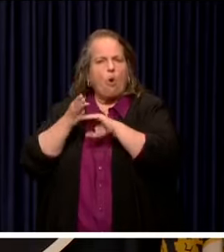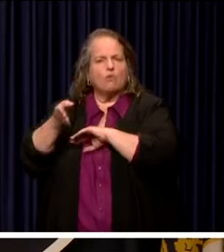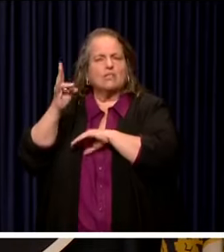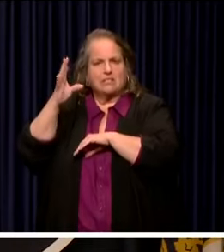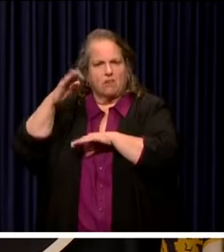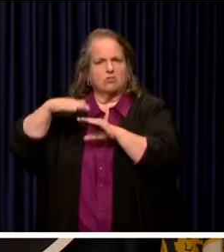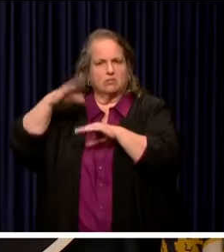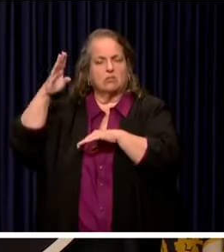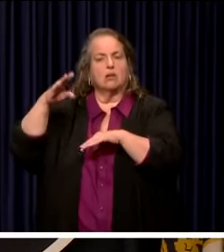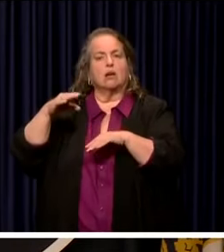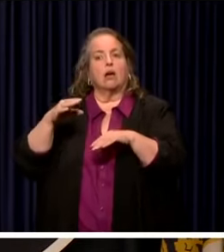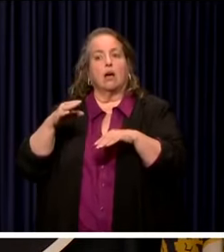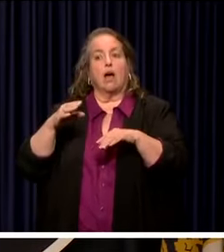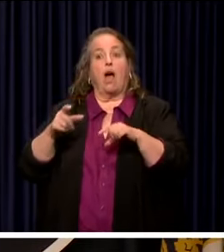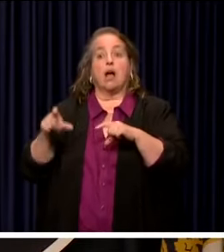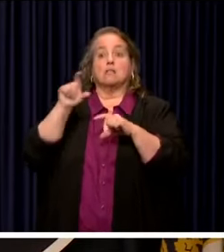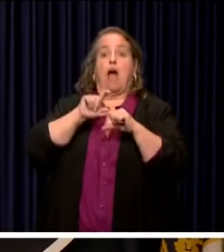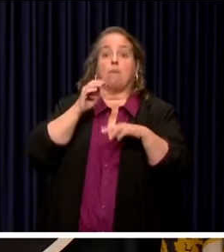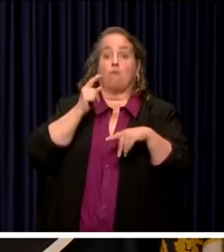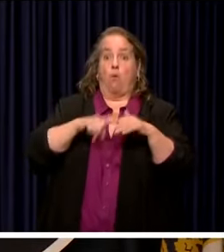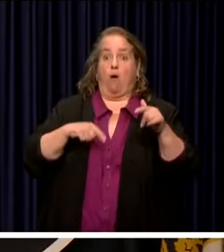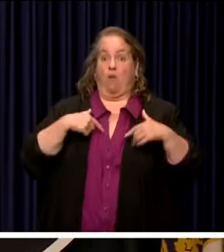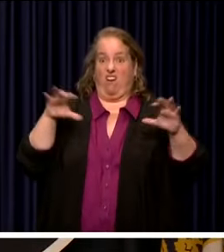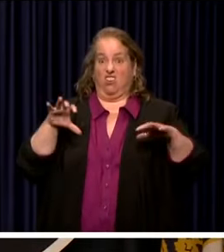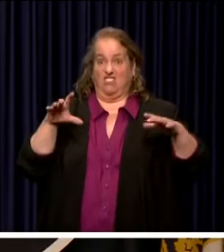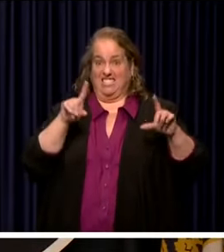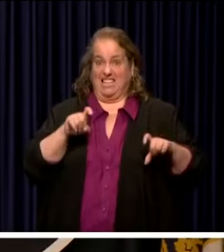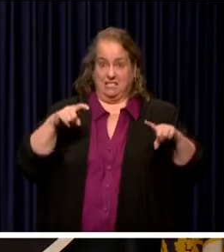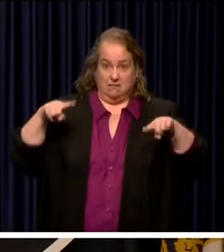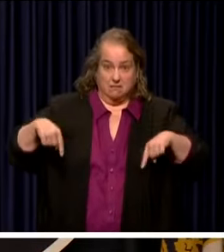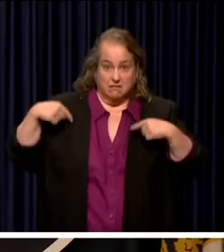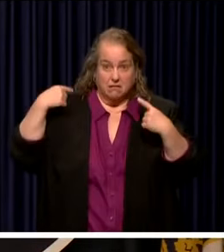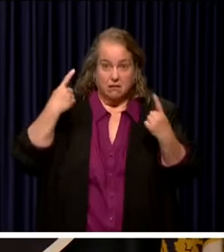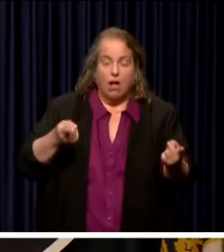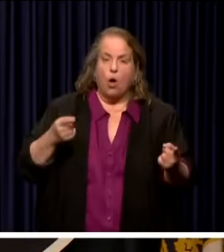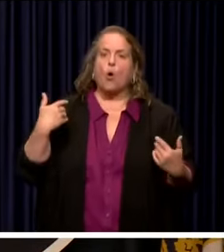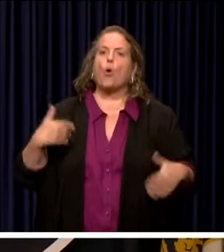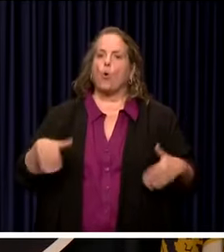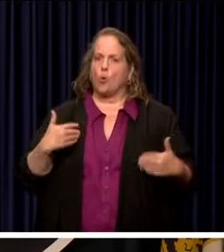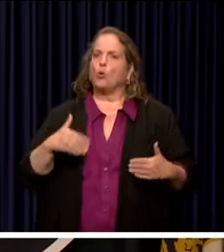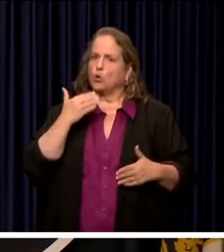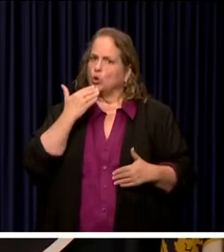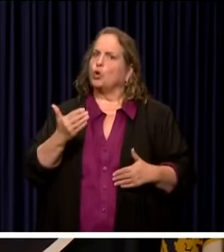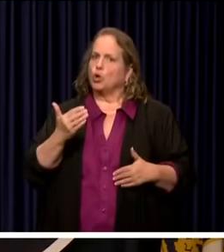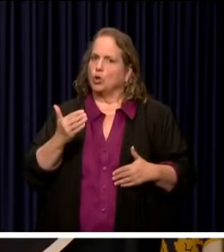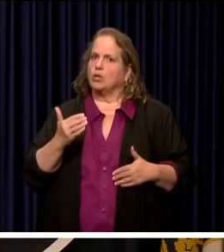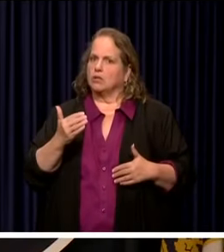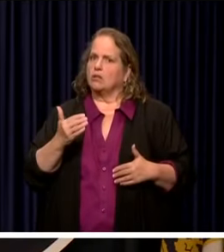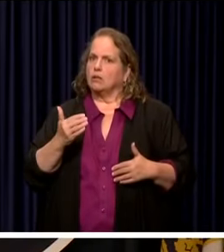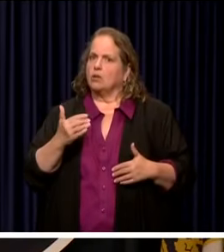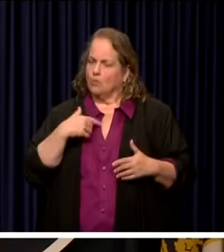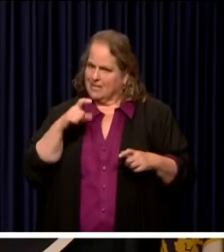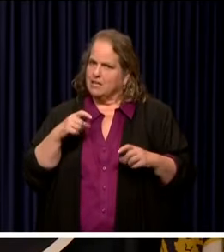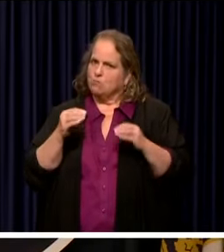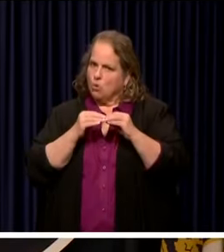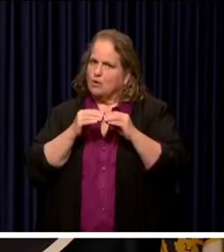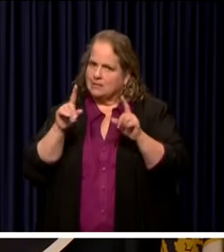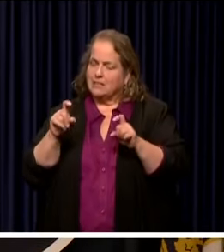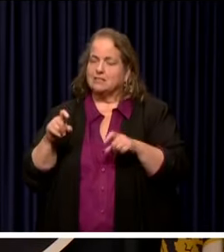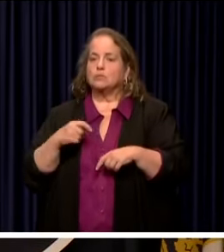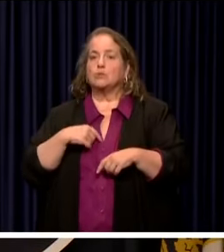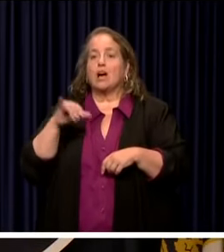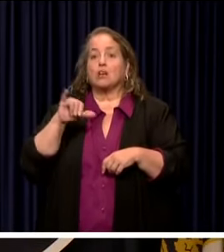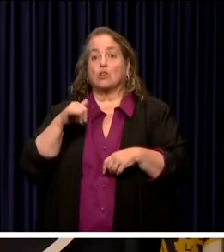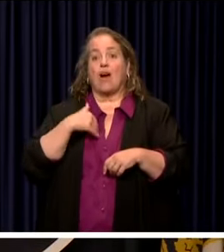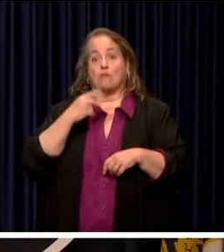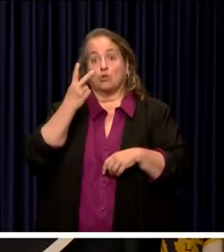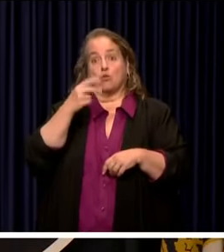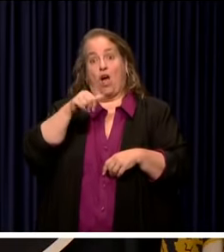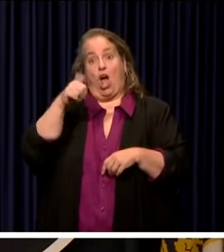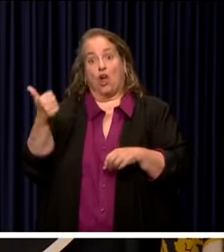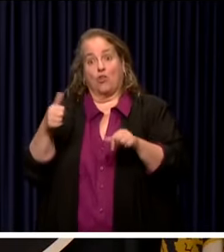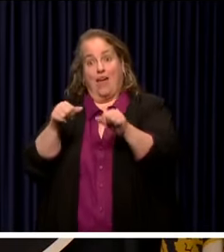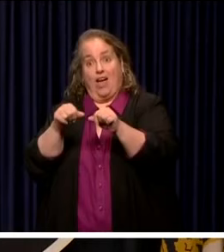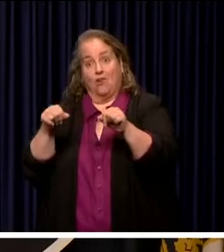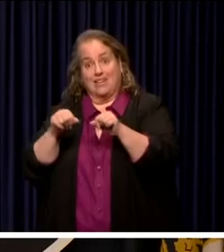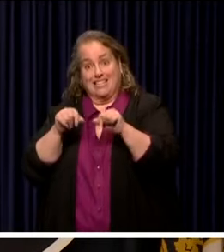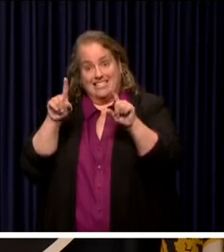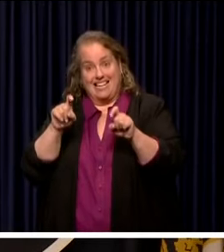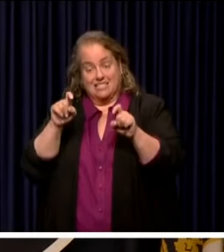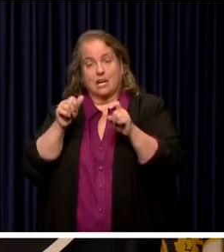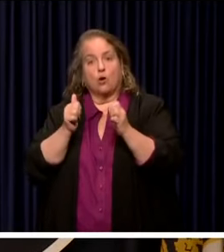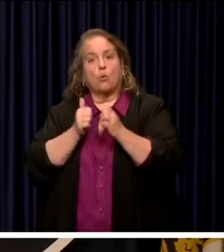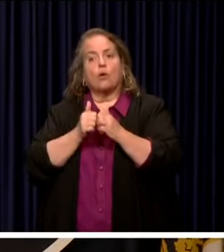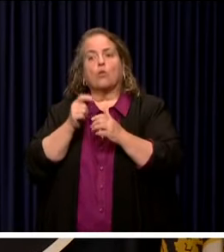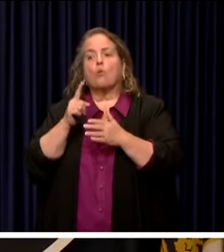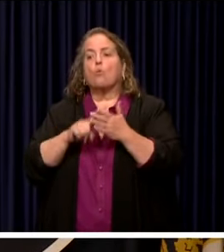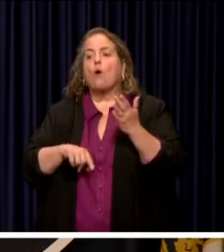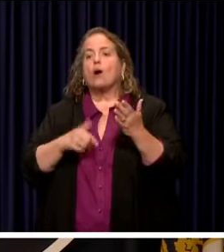TO BE SCREENED FOR TESTING AT